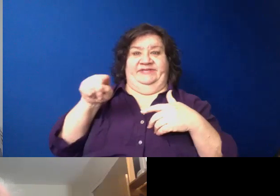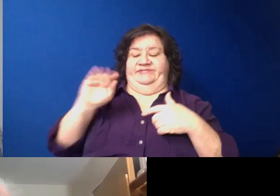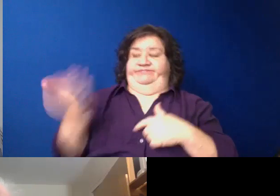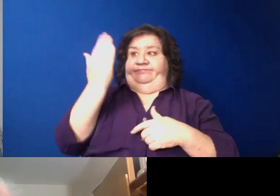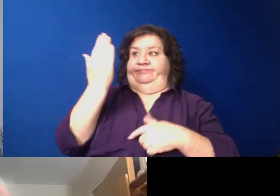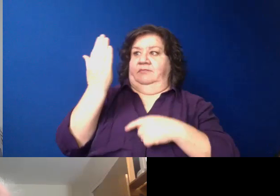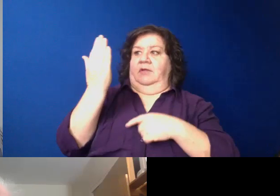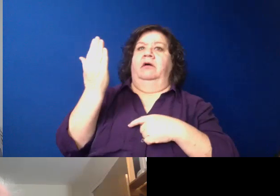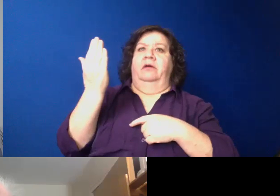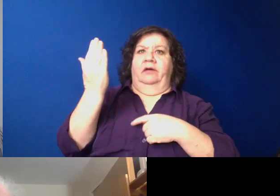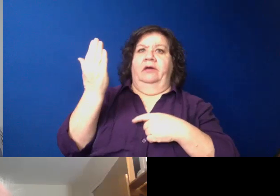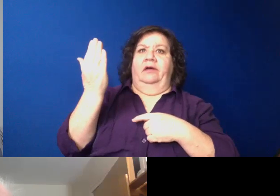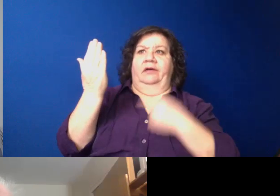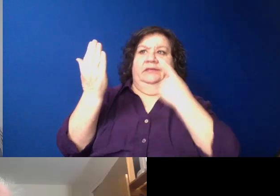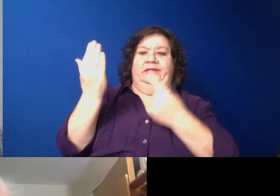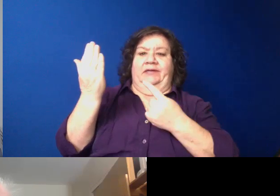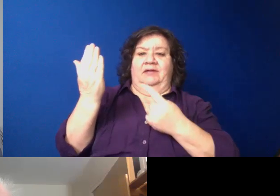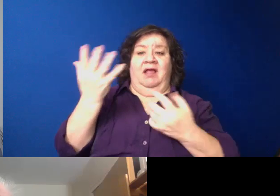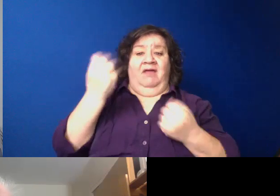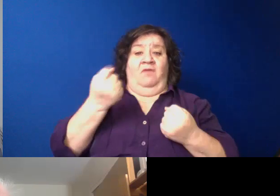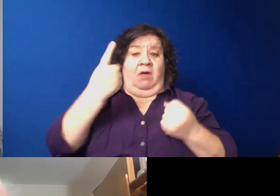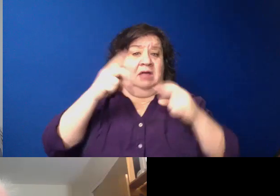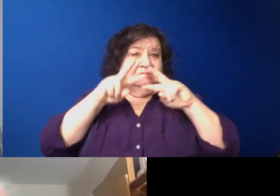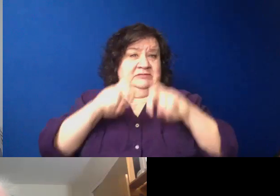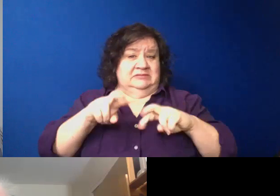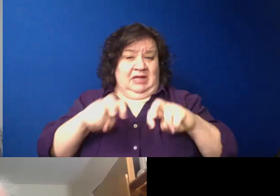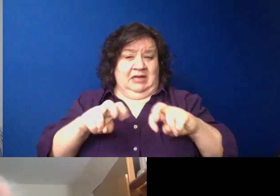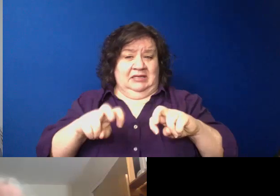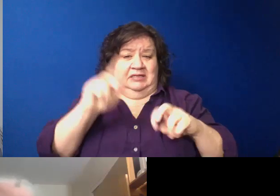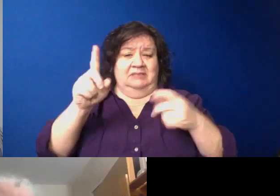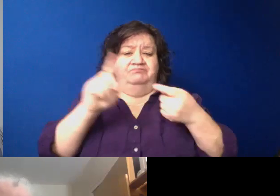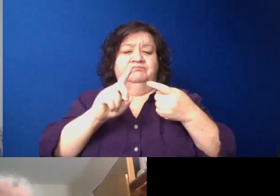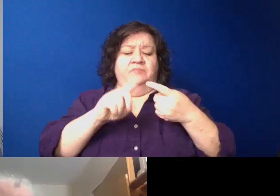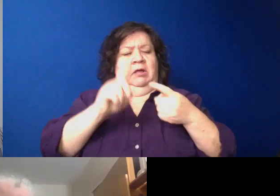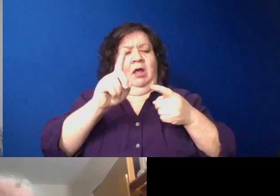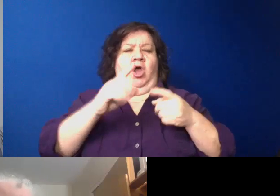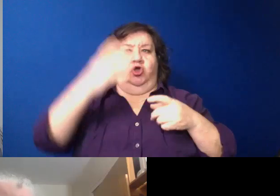do their annual report so i think it's beginning to be seen as you know a key issue in an issue of